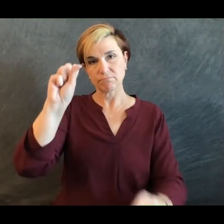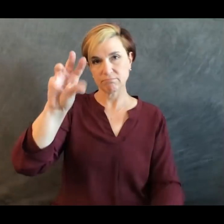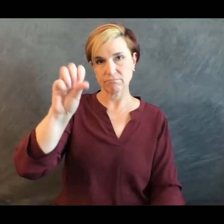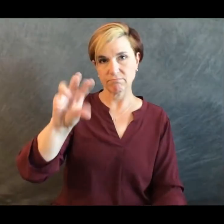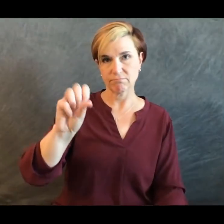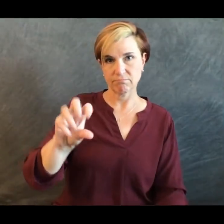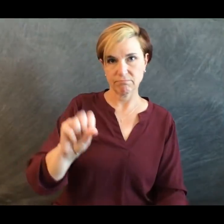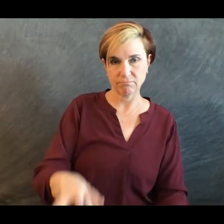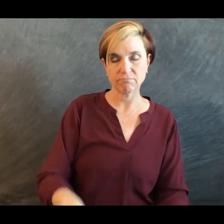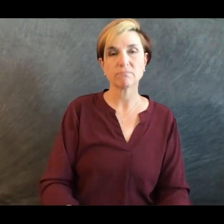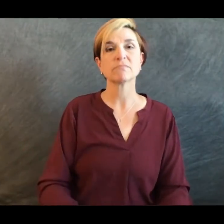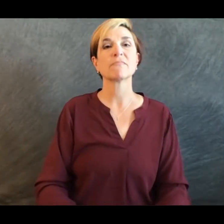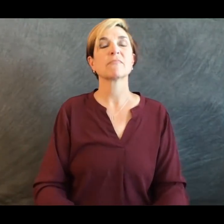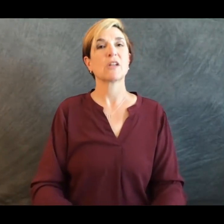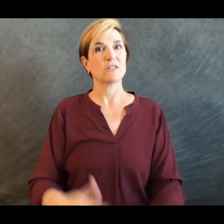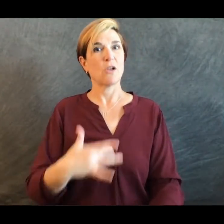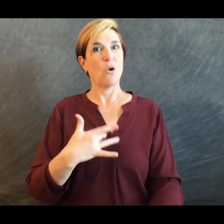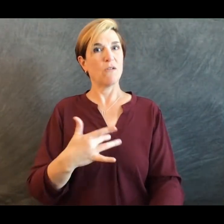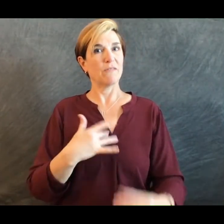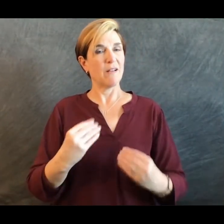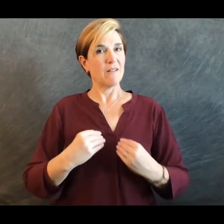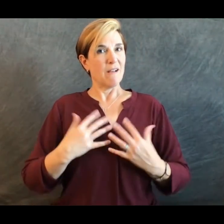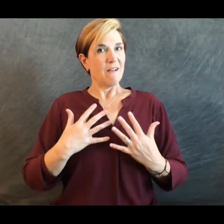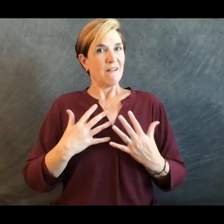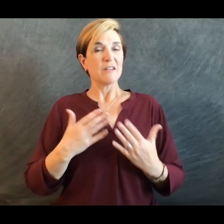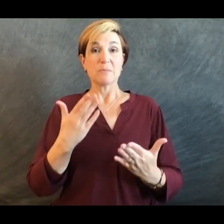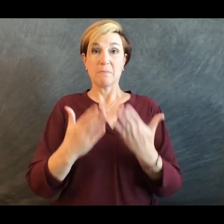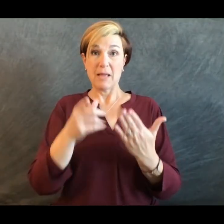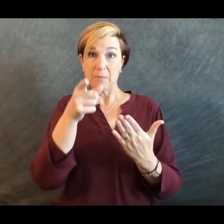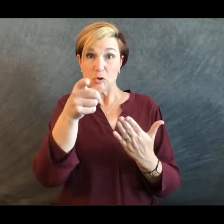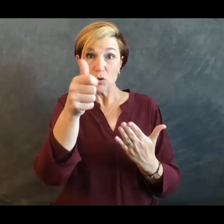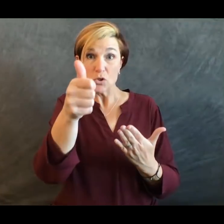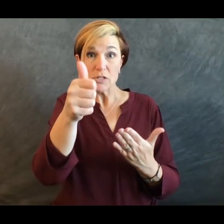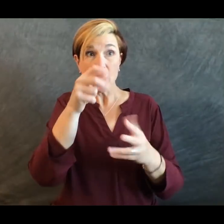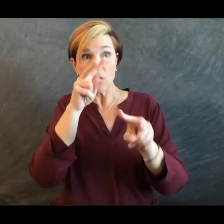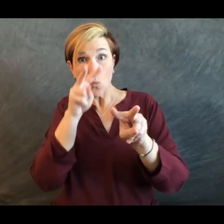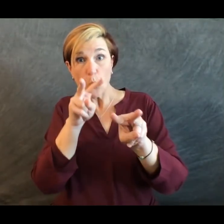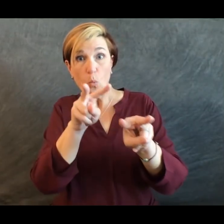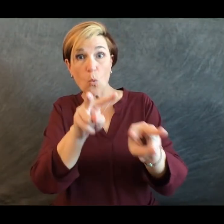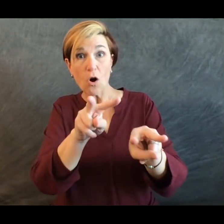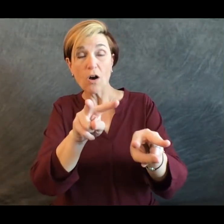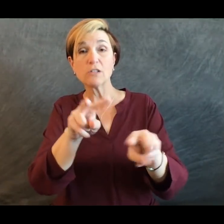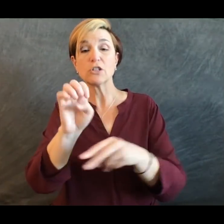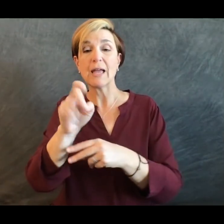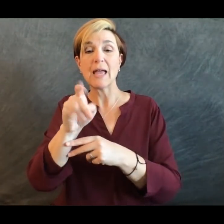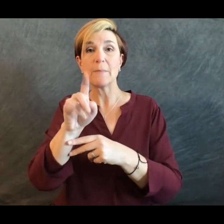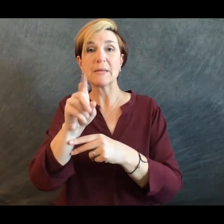encouraging for those of you were watching epidemic curves every day and I'm sure you are and lots watching them in log phase